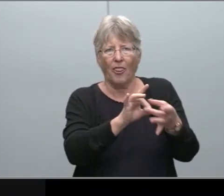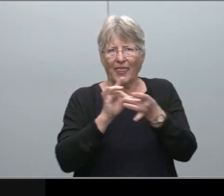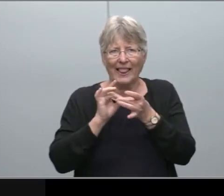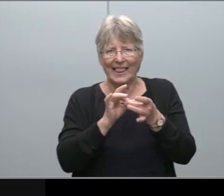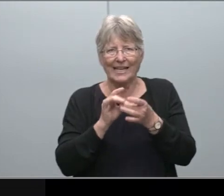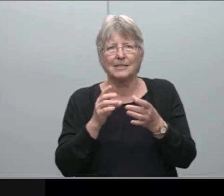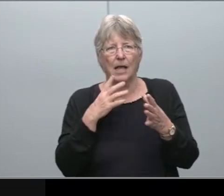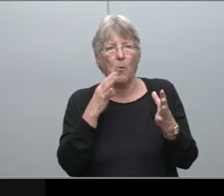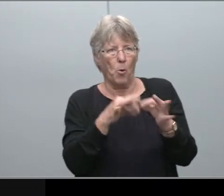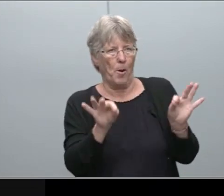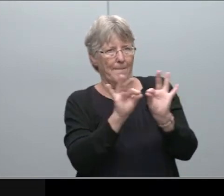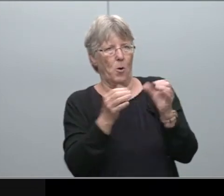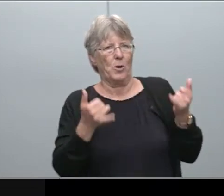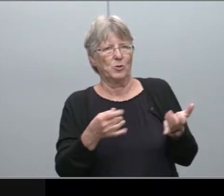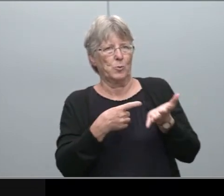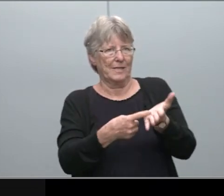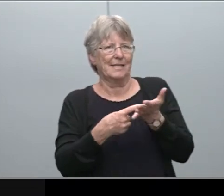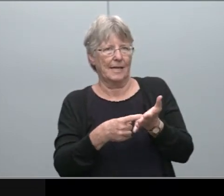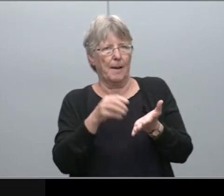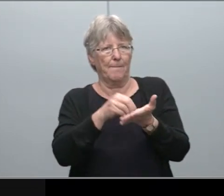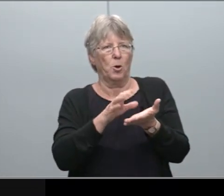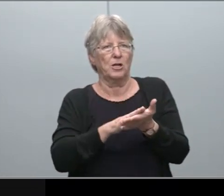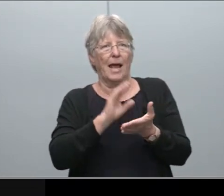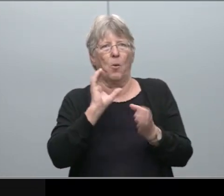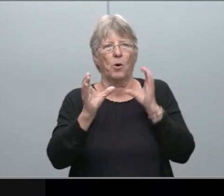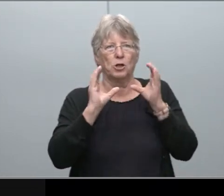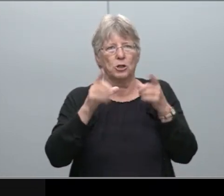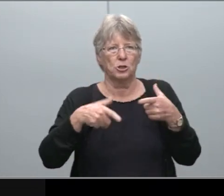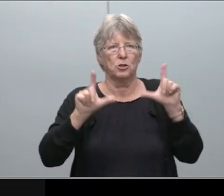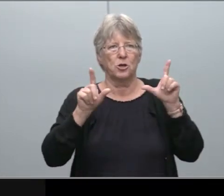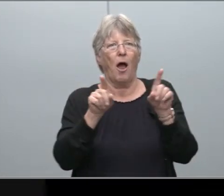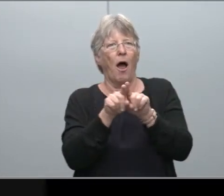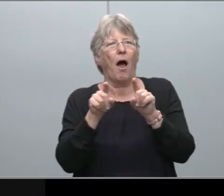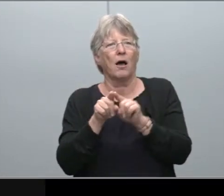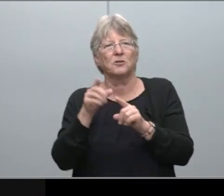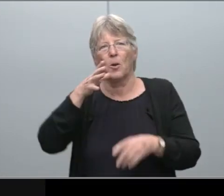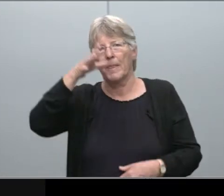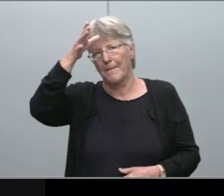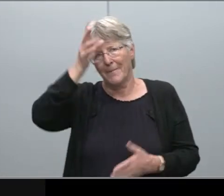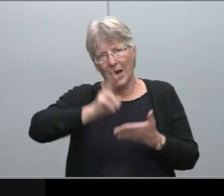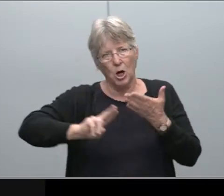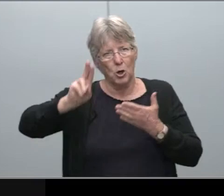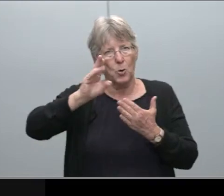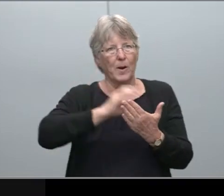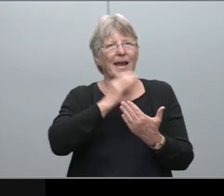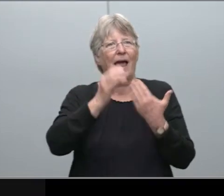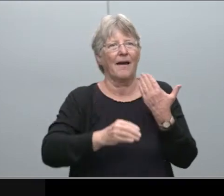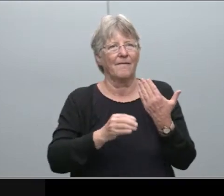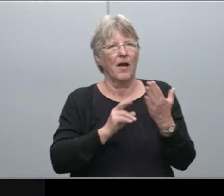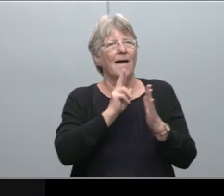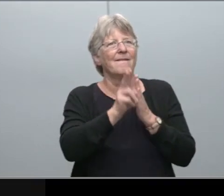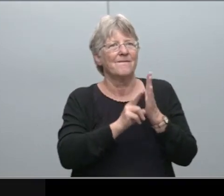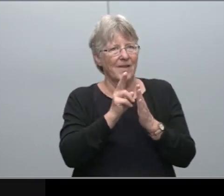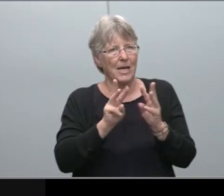And so what I wanna say is the feedback we got, which was really awesome, I would really like